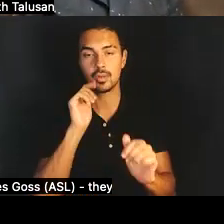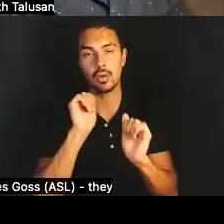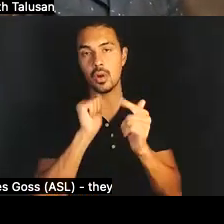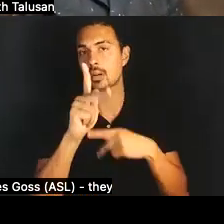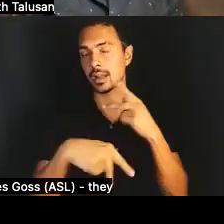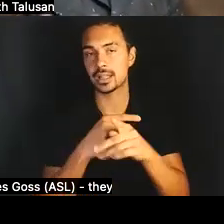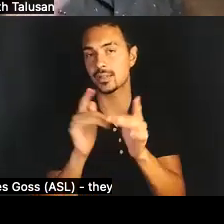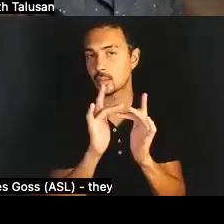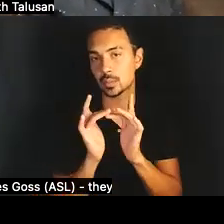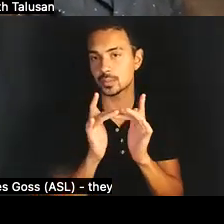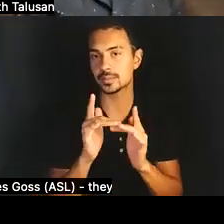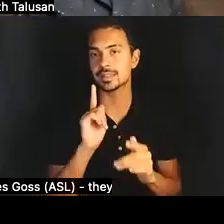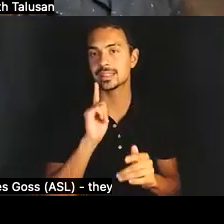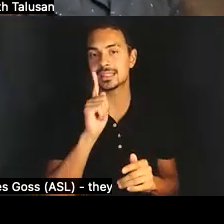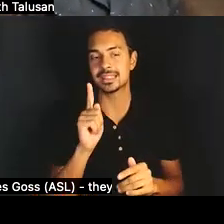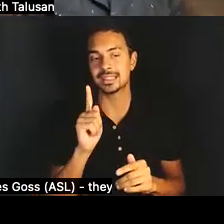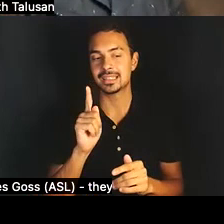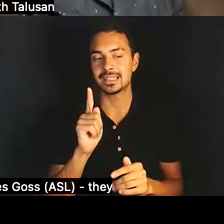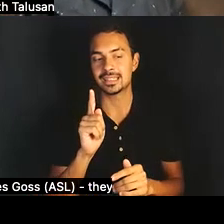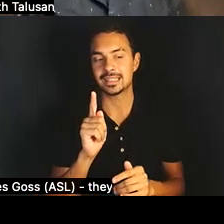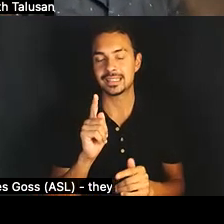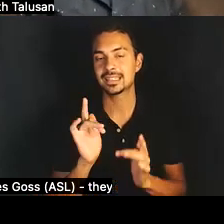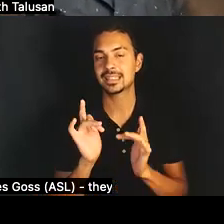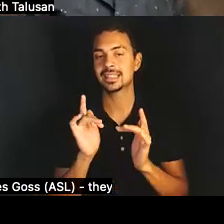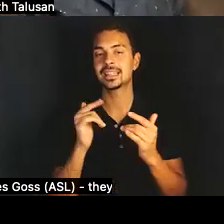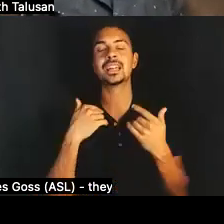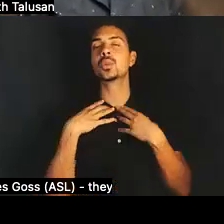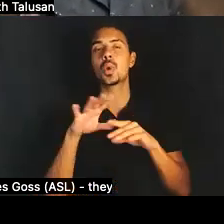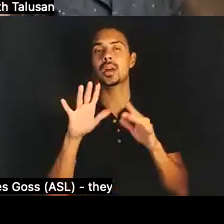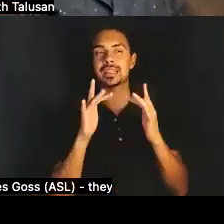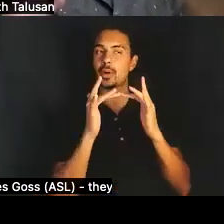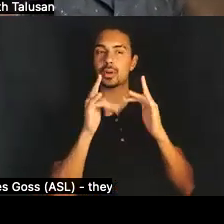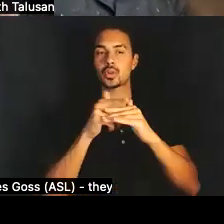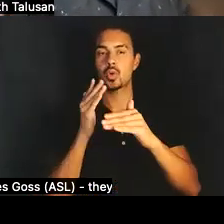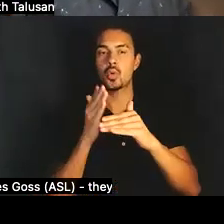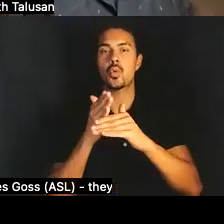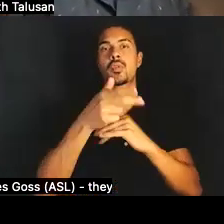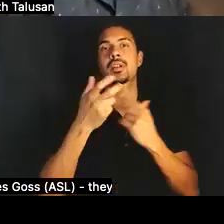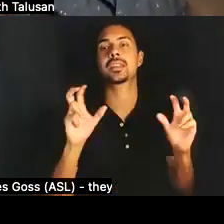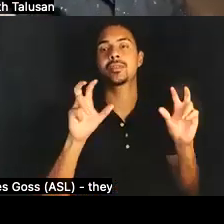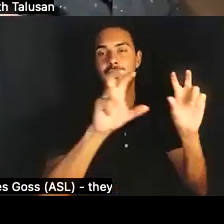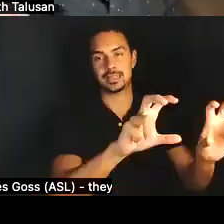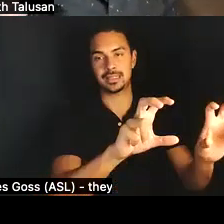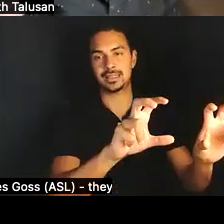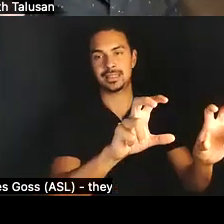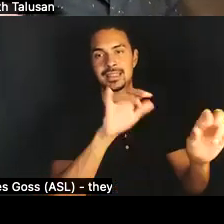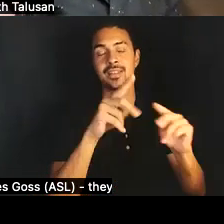I think this applies to all forms of networking. It is key to not get over invested.